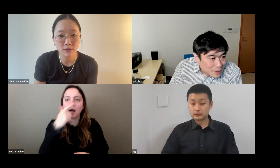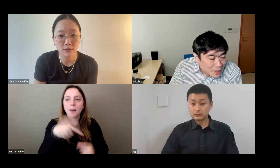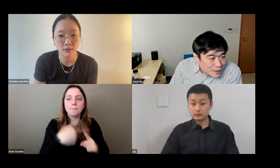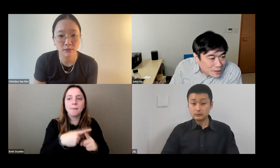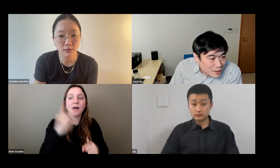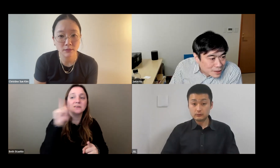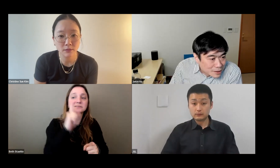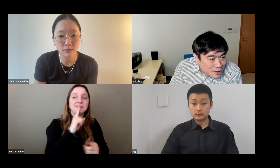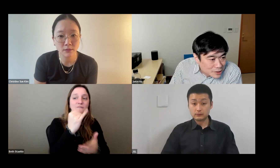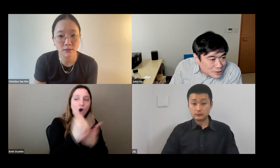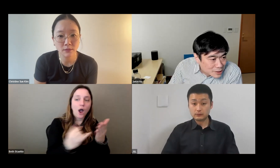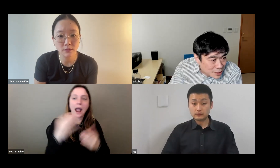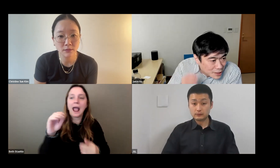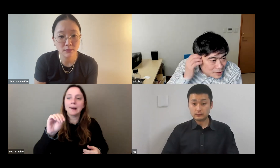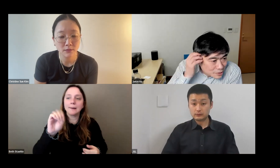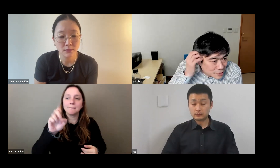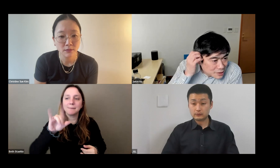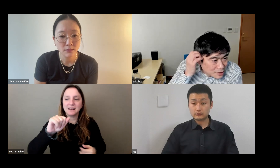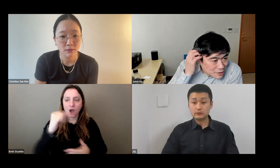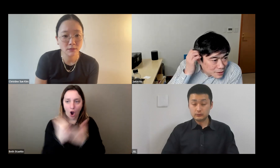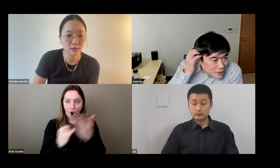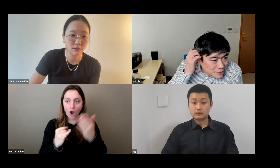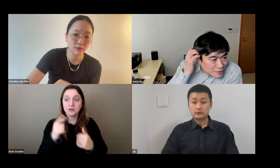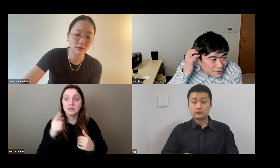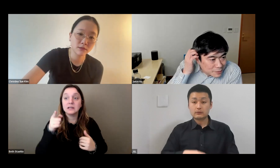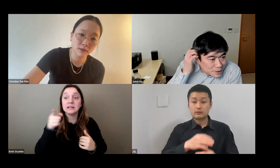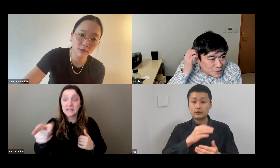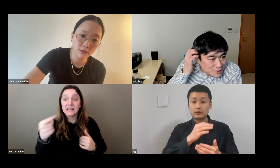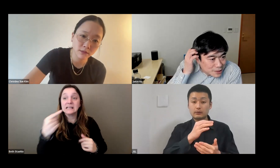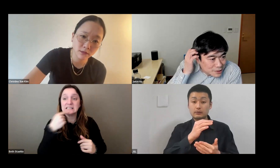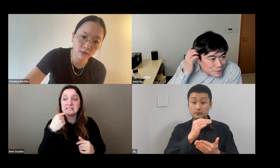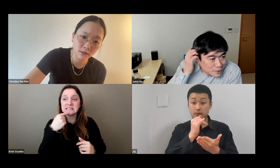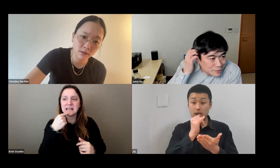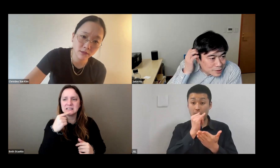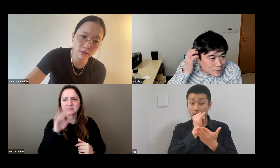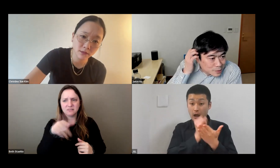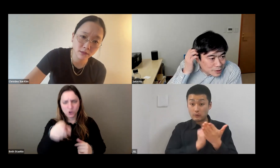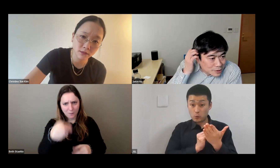And then the question he has, though, if the deaf community is getting smaller and smaller